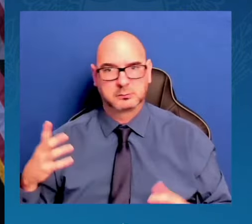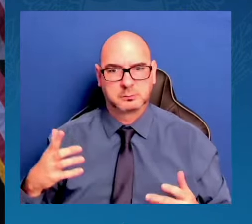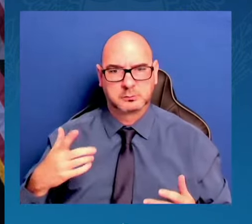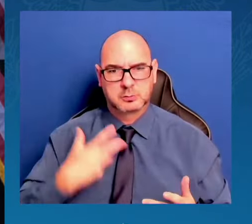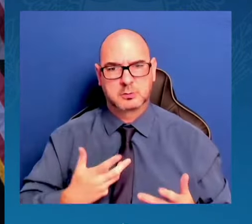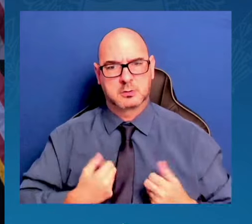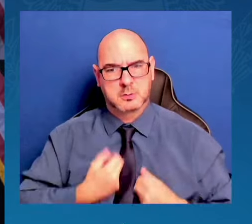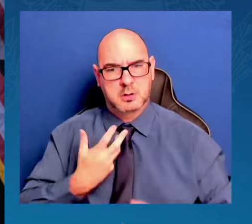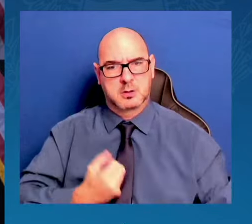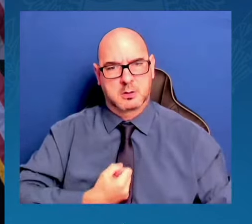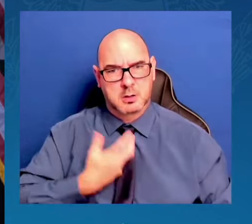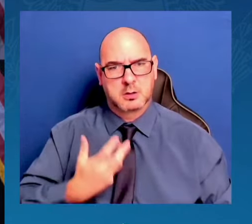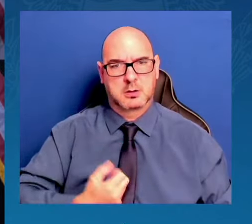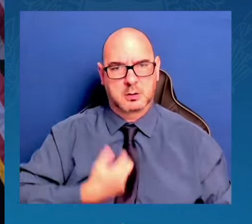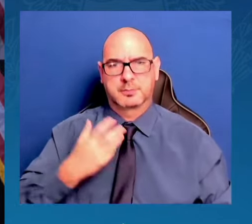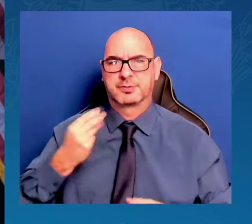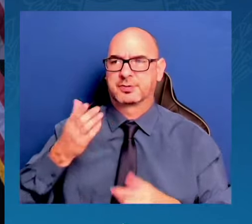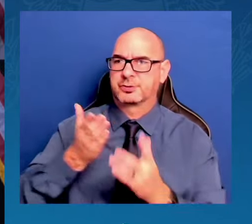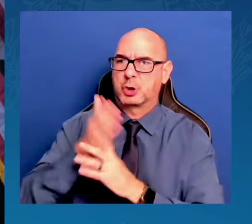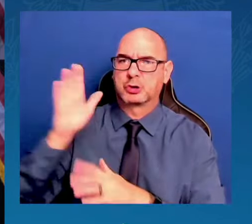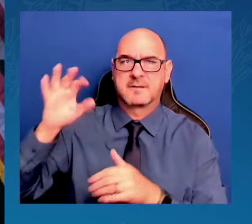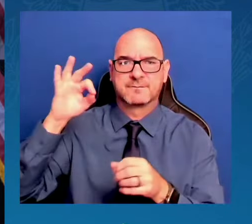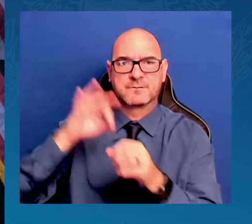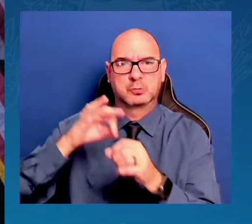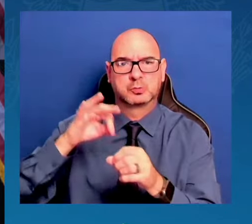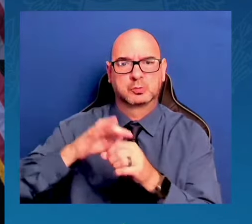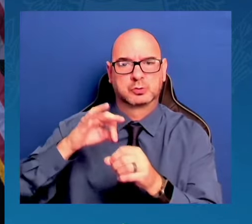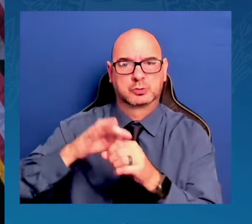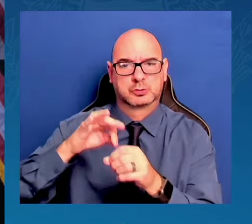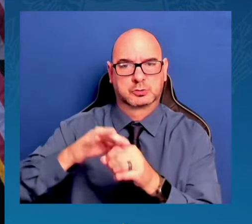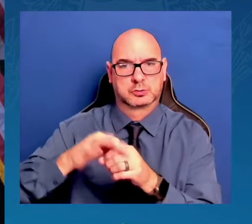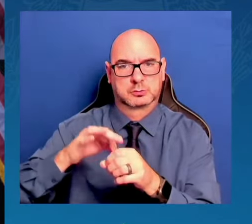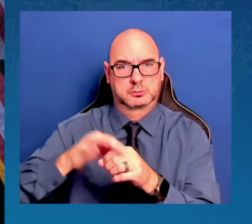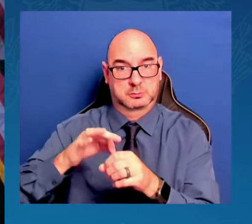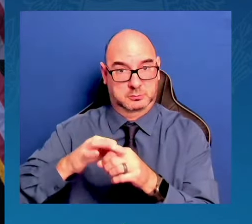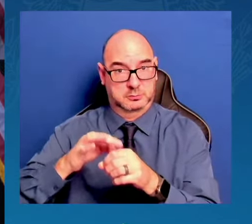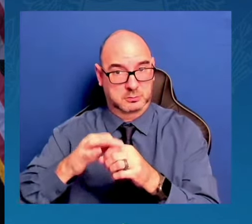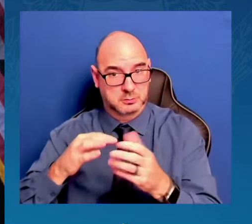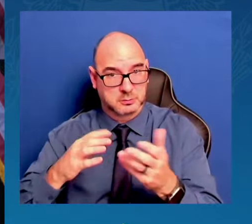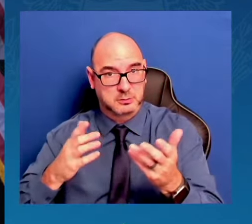In essence, they said, one does not have to abandon their faith